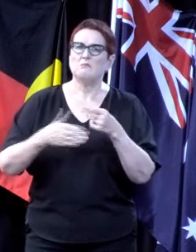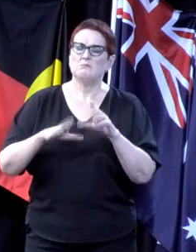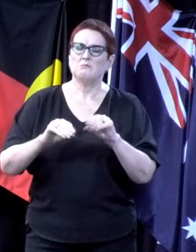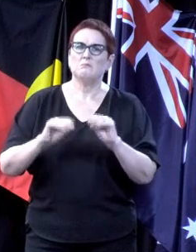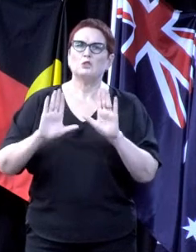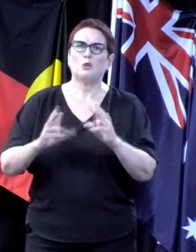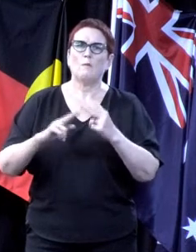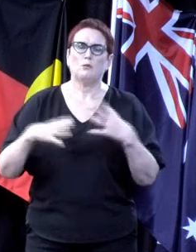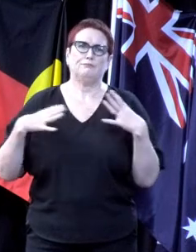Thank you.